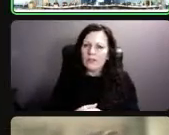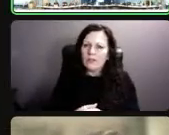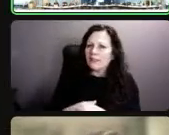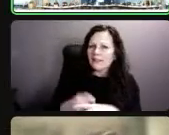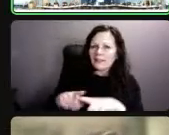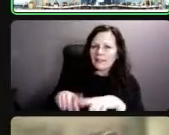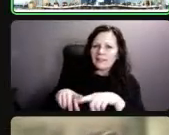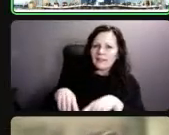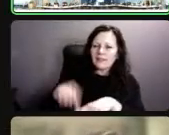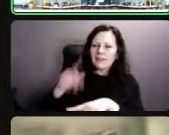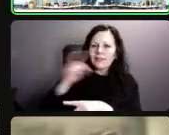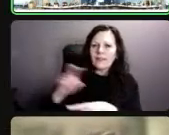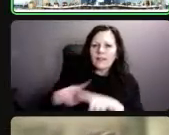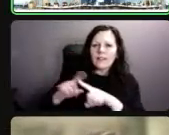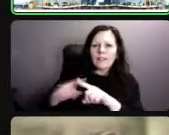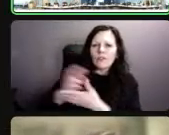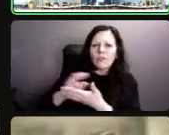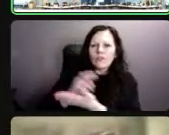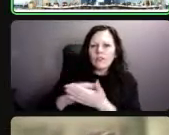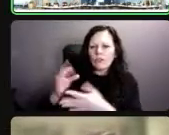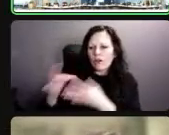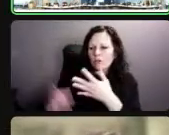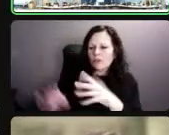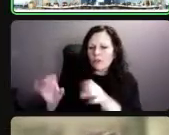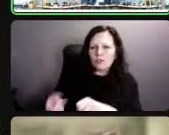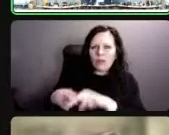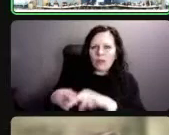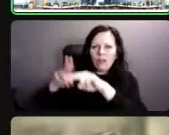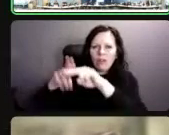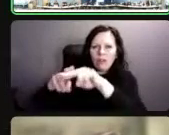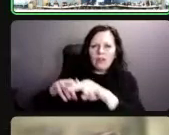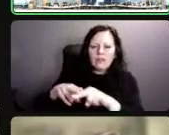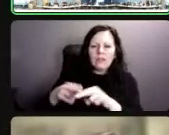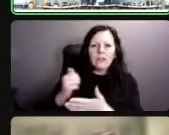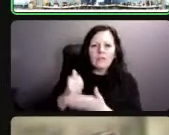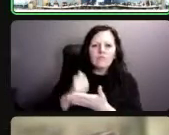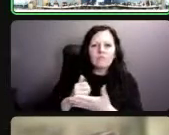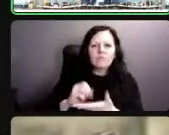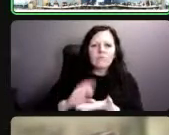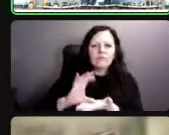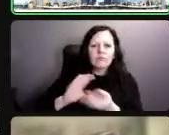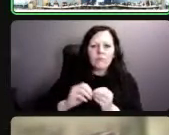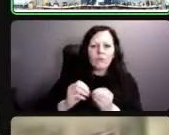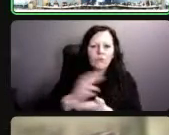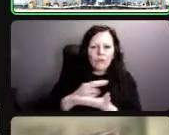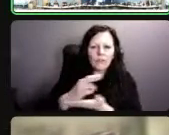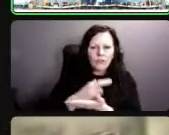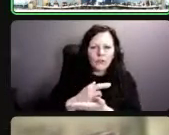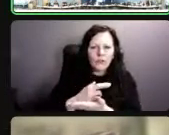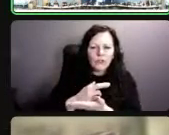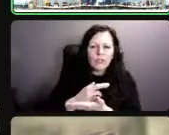THE MOST REVENUE. IS THAT CORRECT?